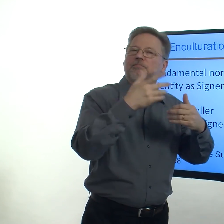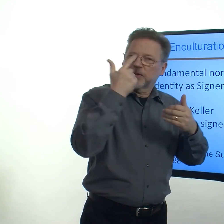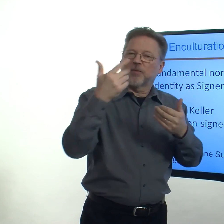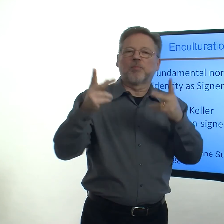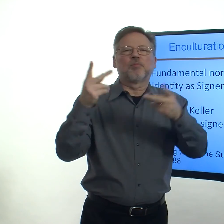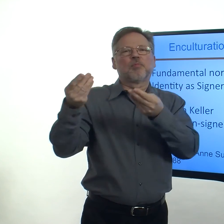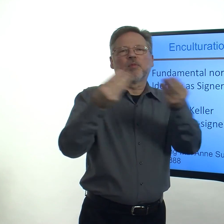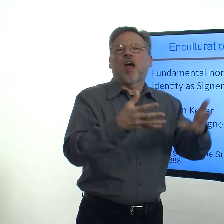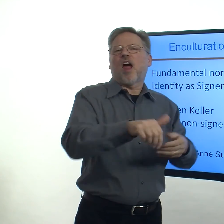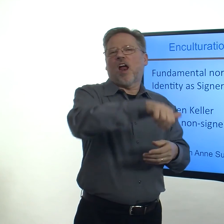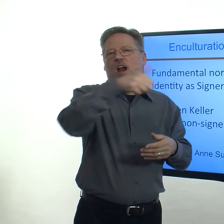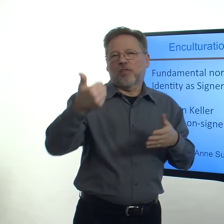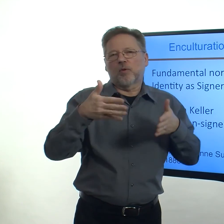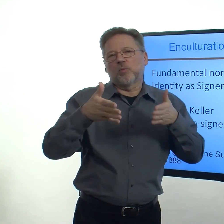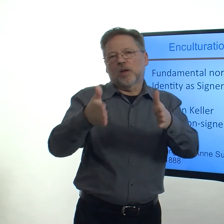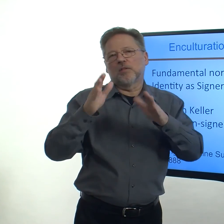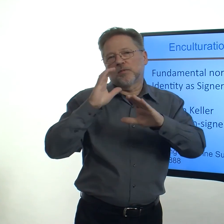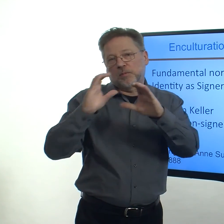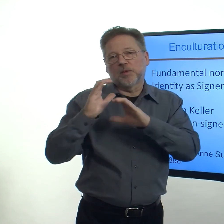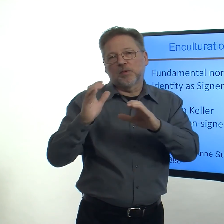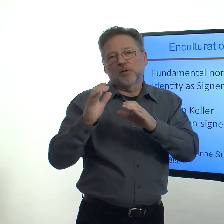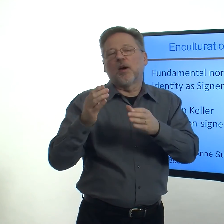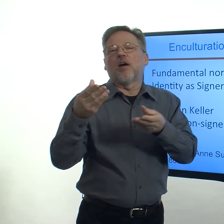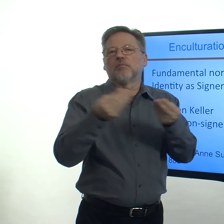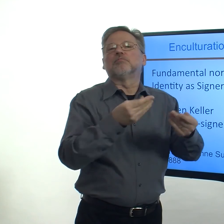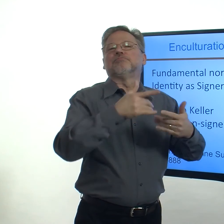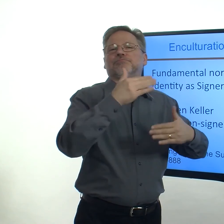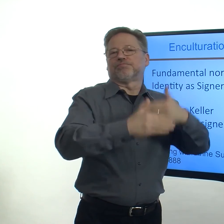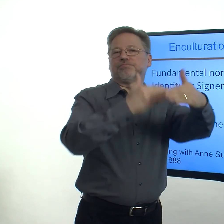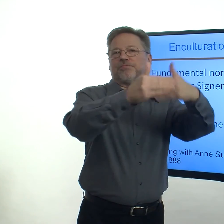because she had been given an alternative way to communicate.